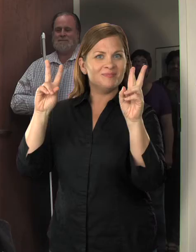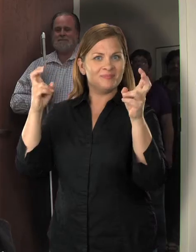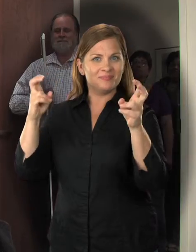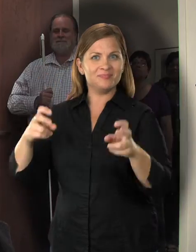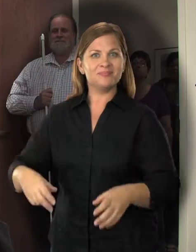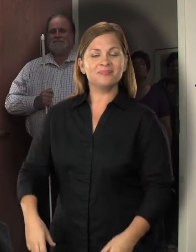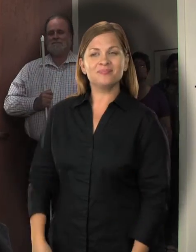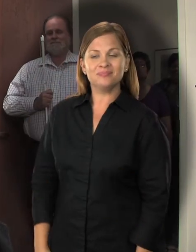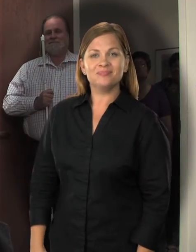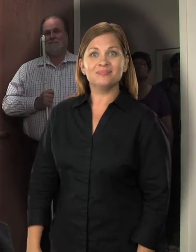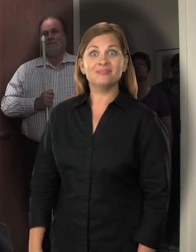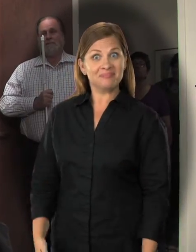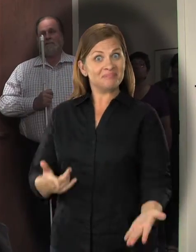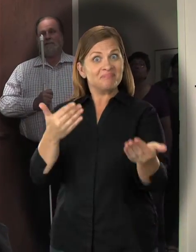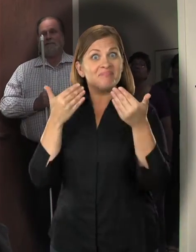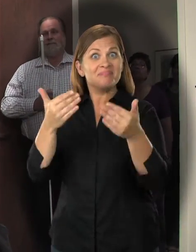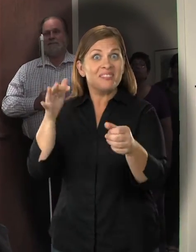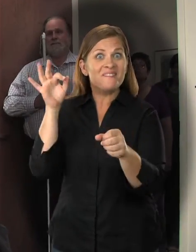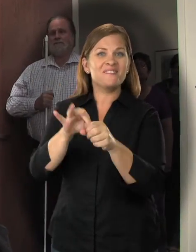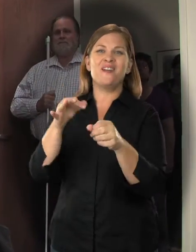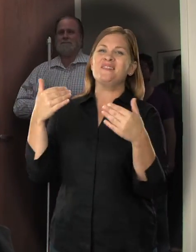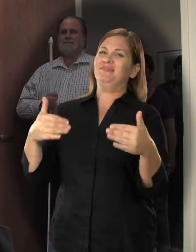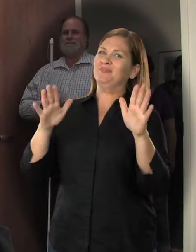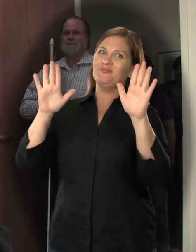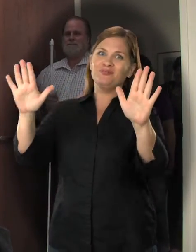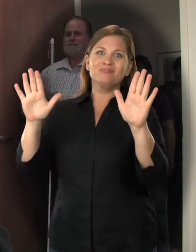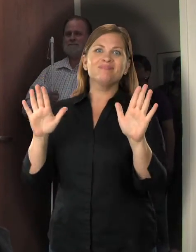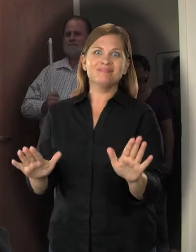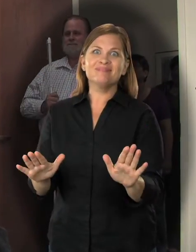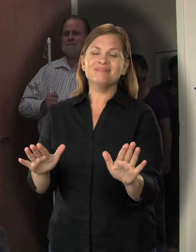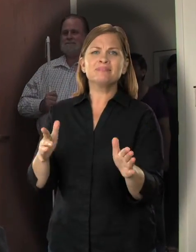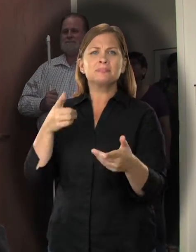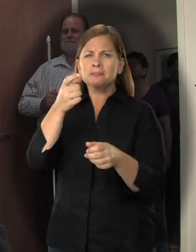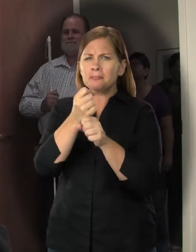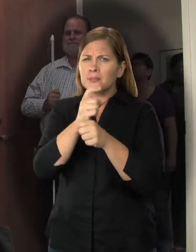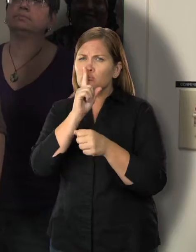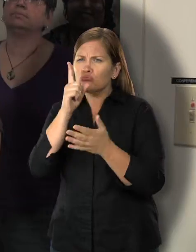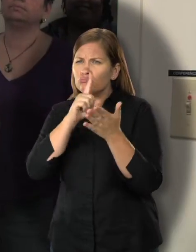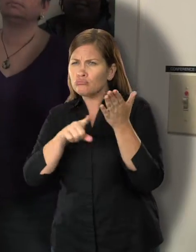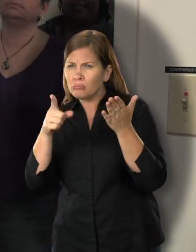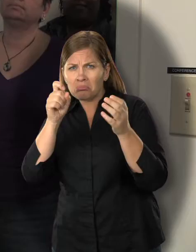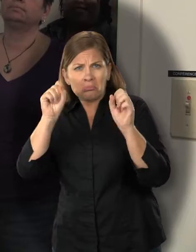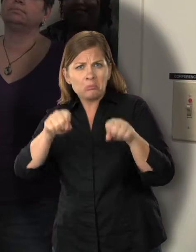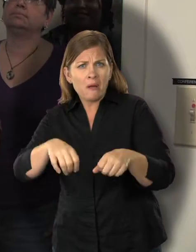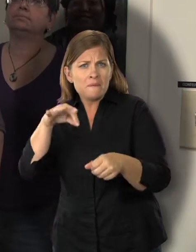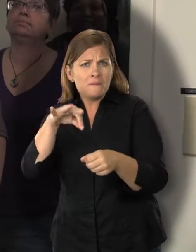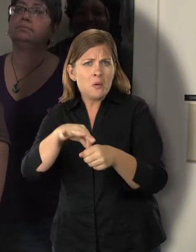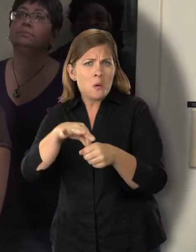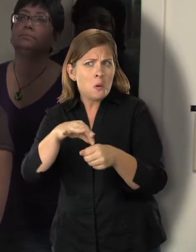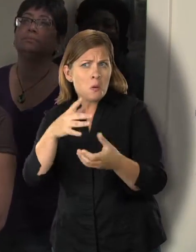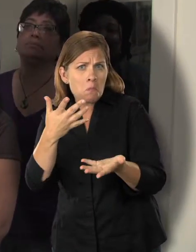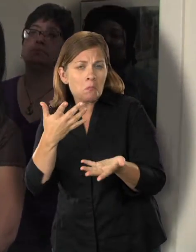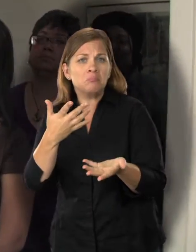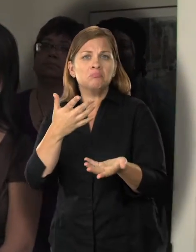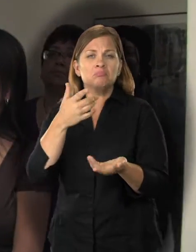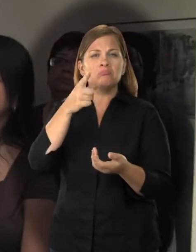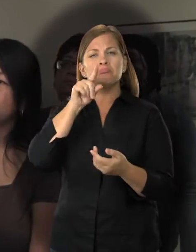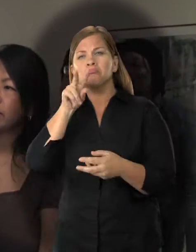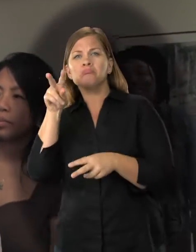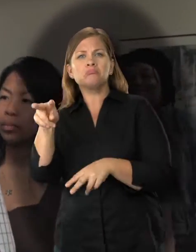It's wonderful that you've decided that you want to vote. If you are not sure if you are legally allowed to vote,